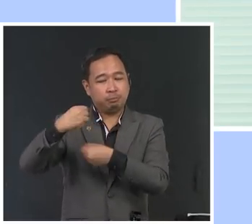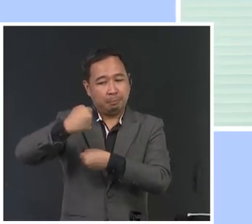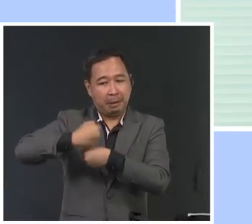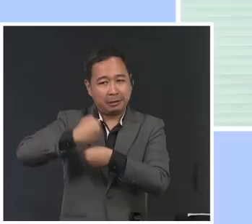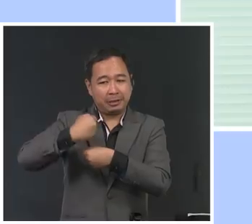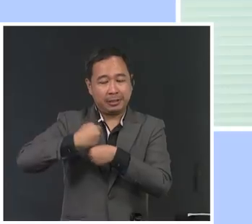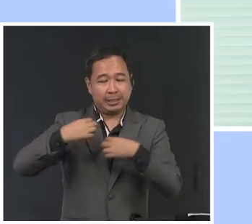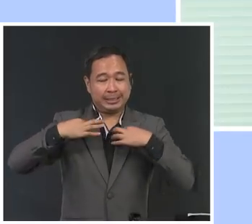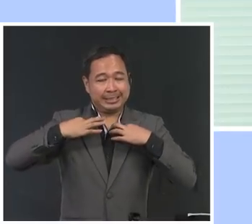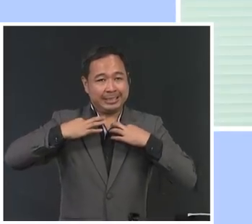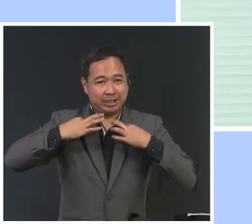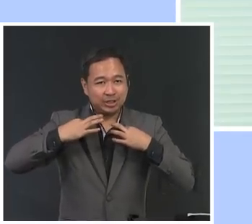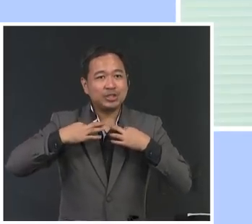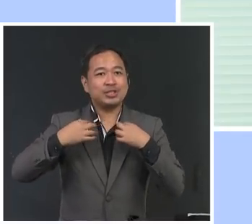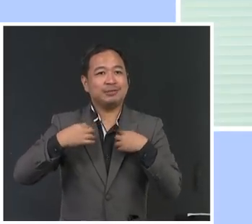That's what the T-shirt says.